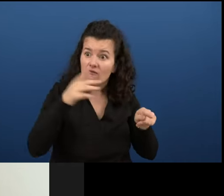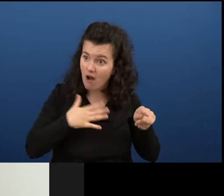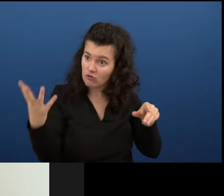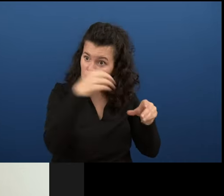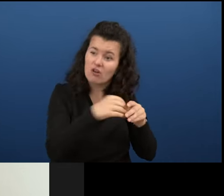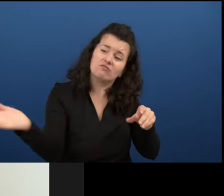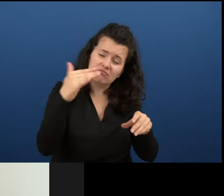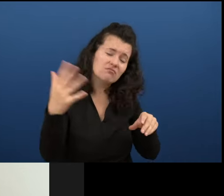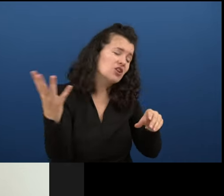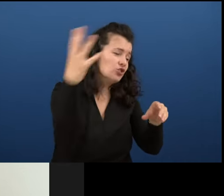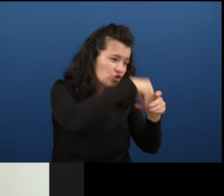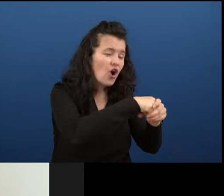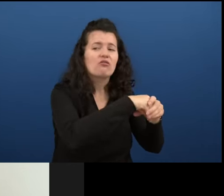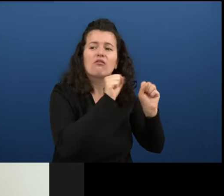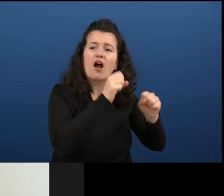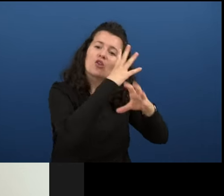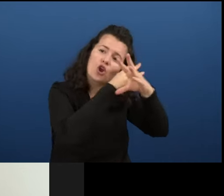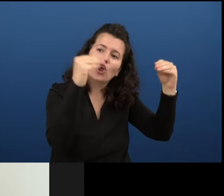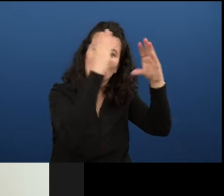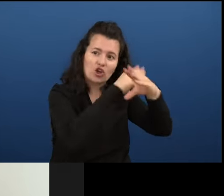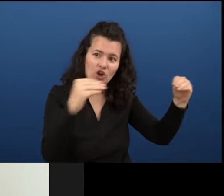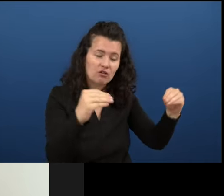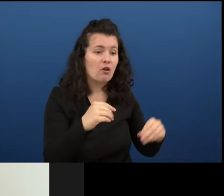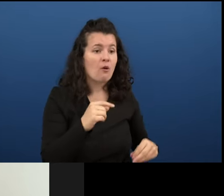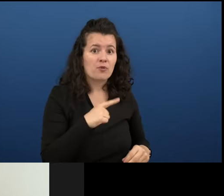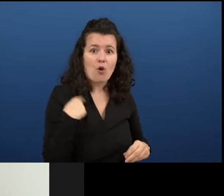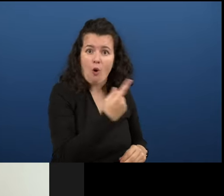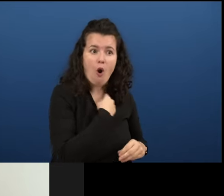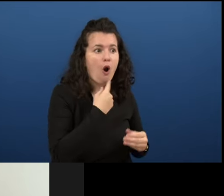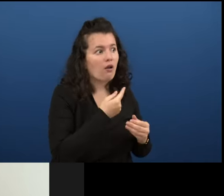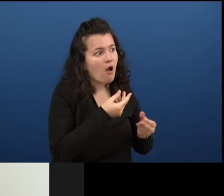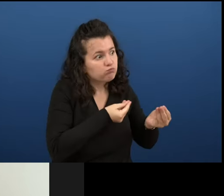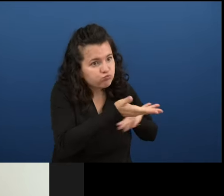10:50:58 And by sharing the ideas we have were able to learn more, and maybe like maybe